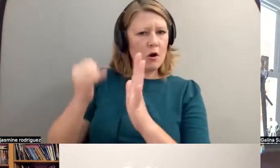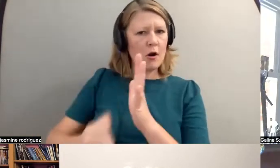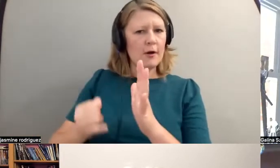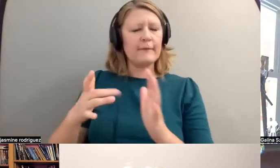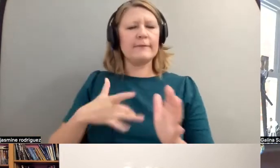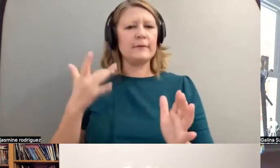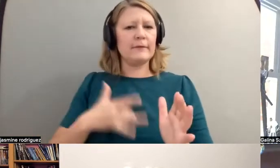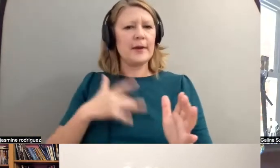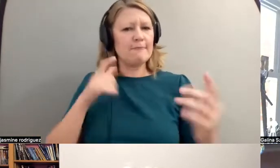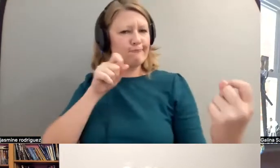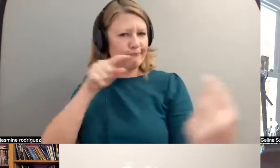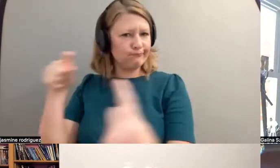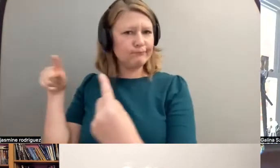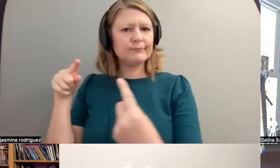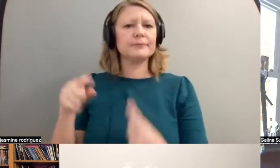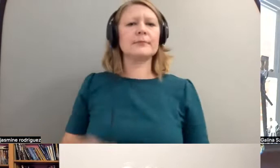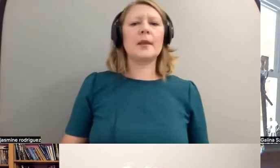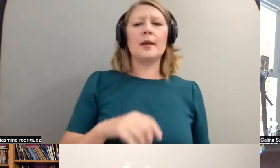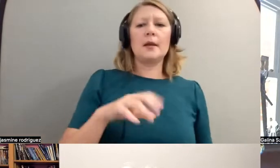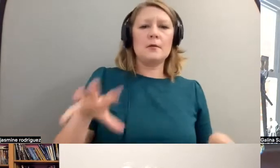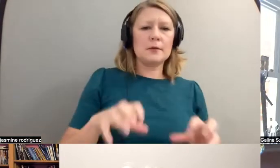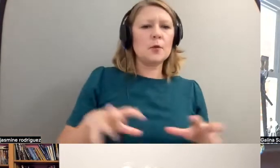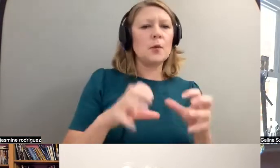in clay. we all feel more alive and more connected.